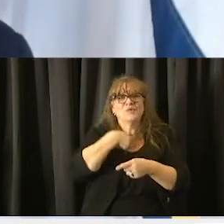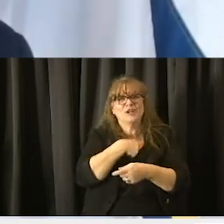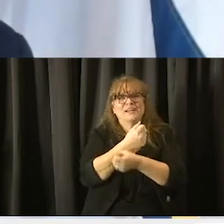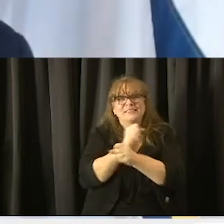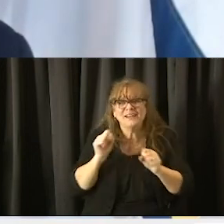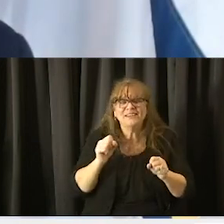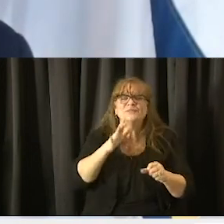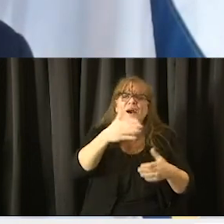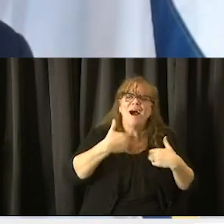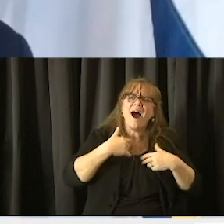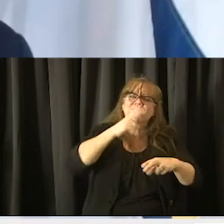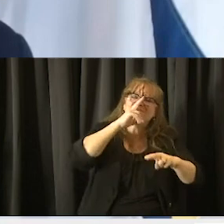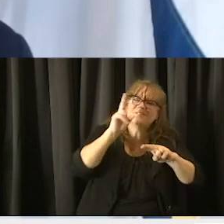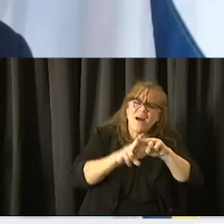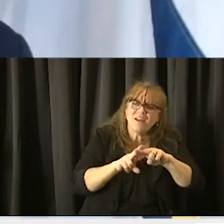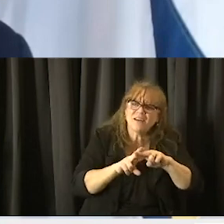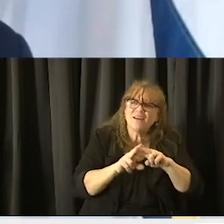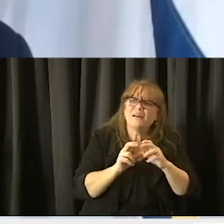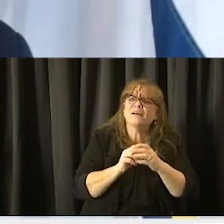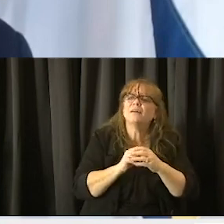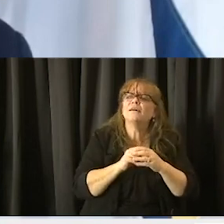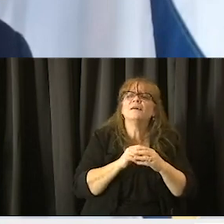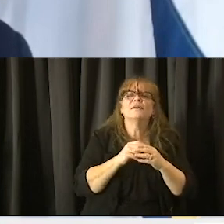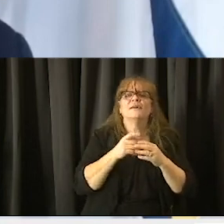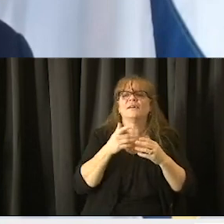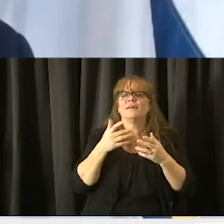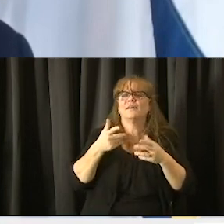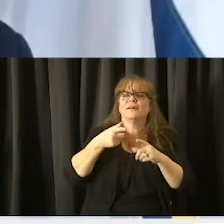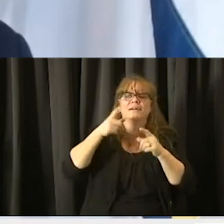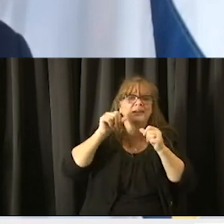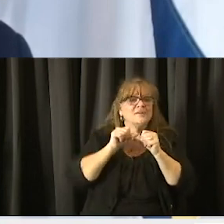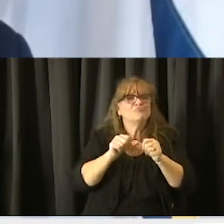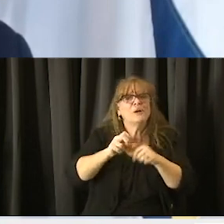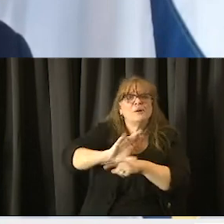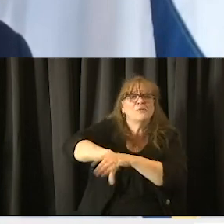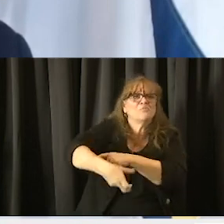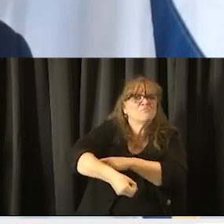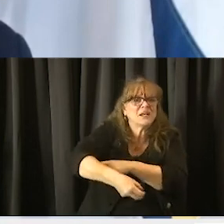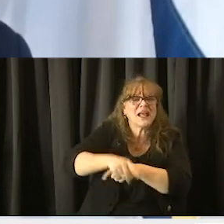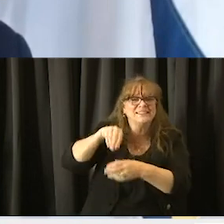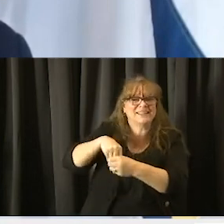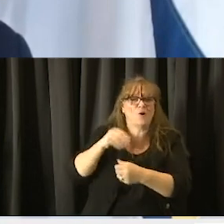are have agreed not to associate with others have fun at home be safe go sledding at midnight